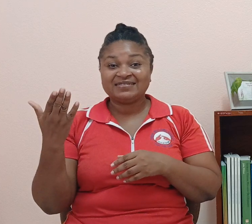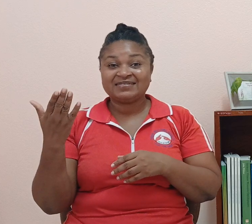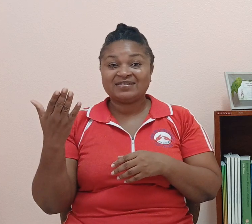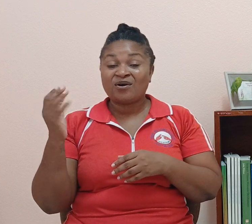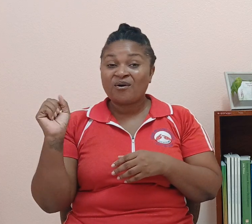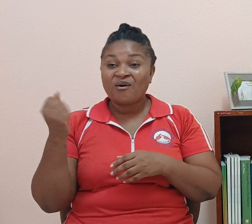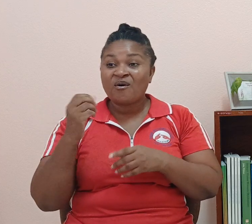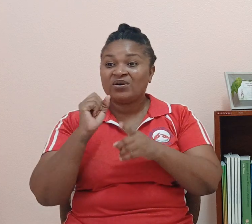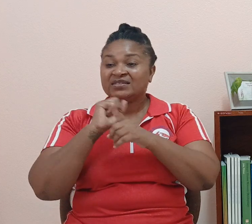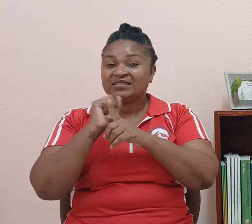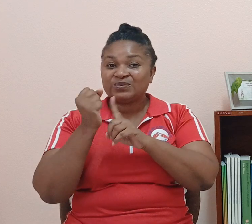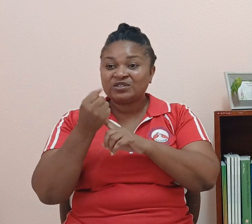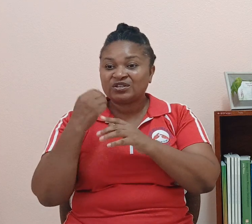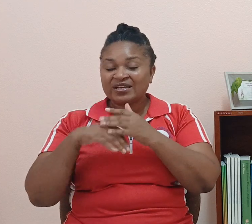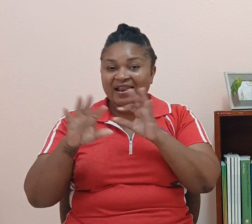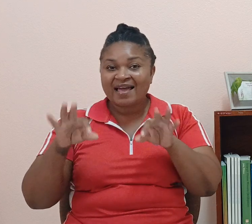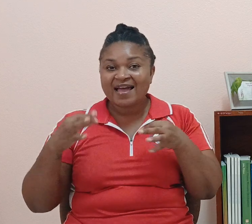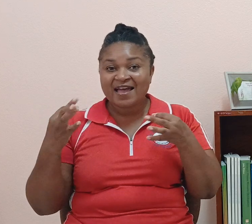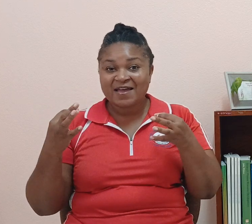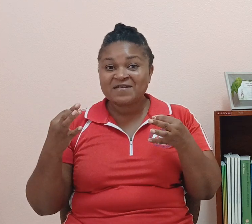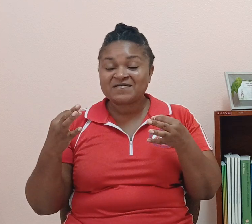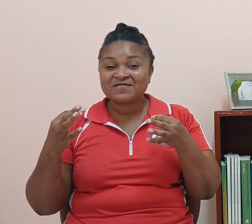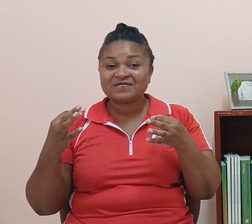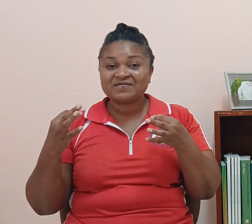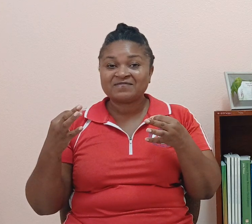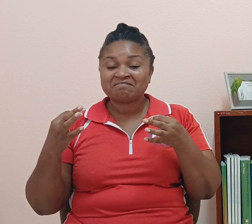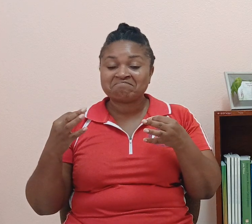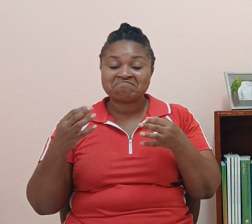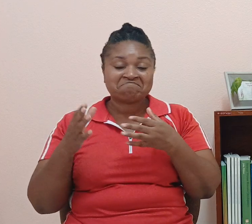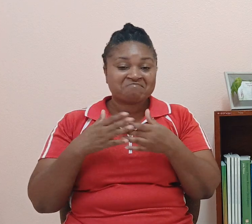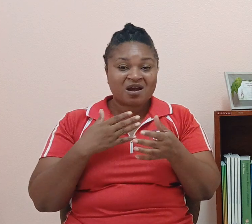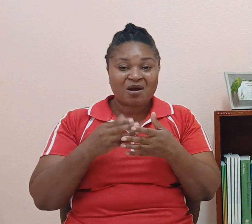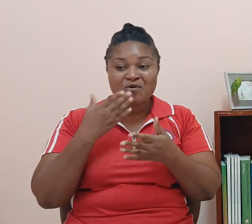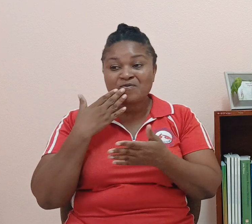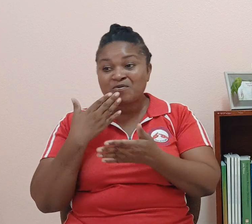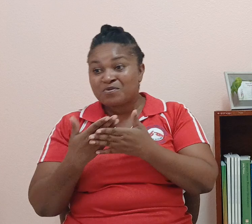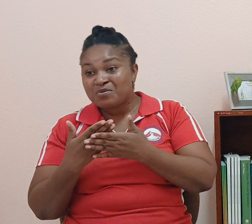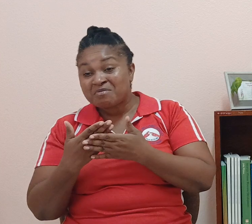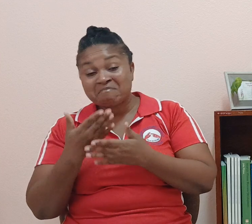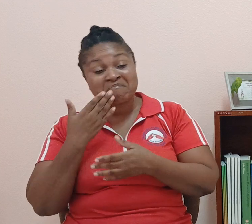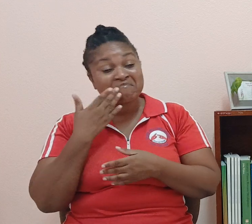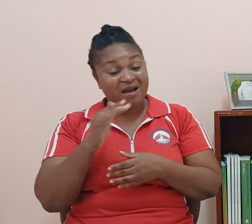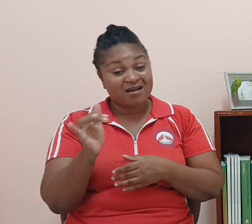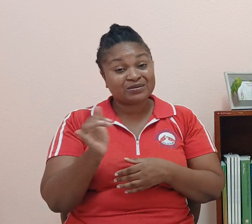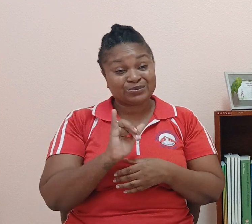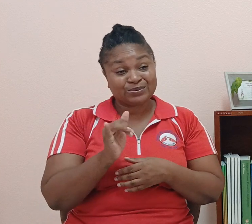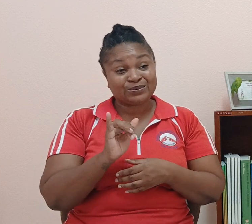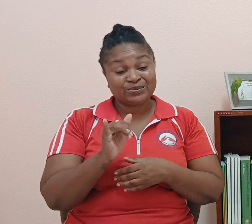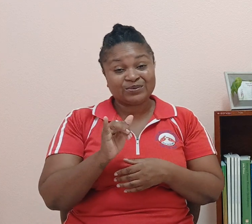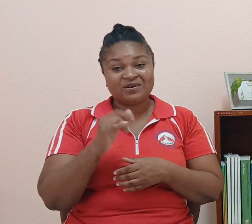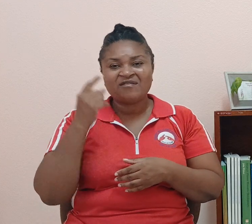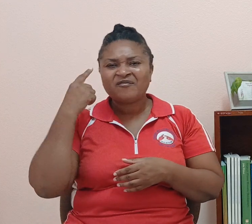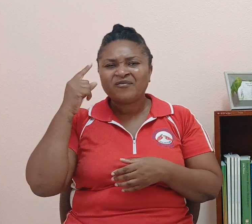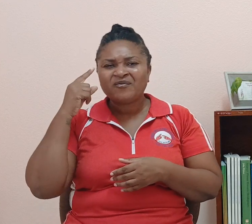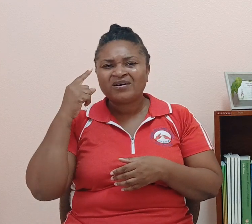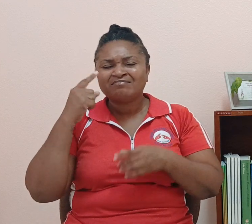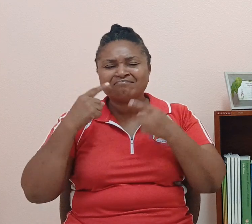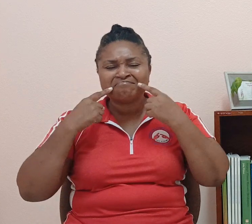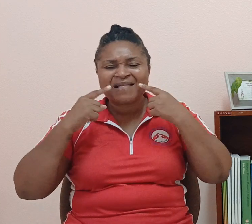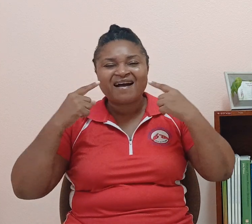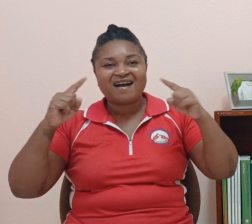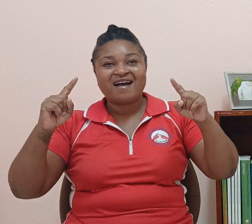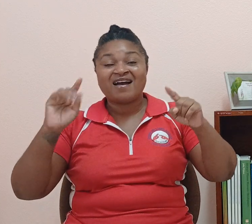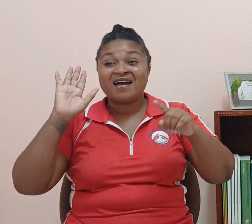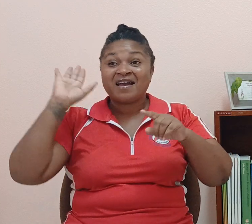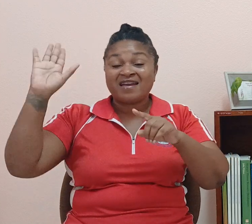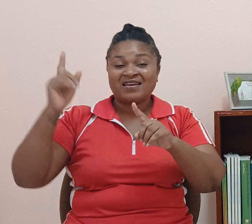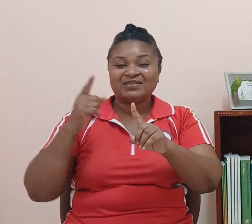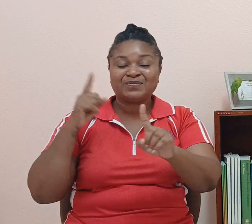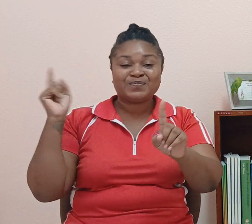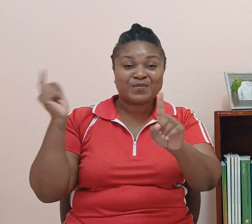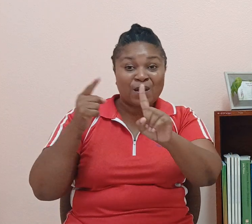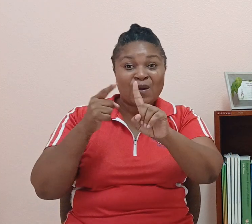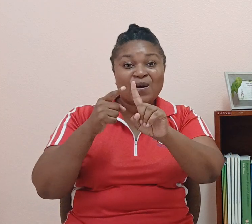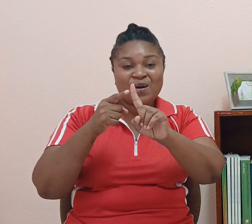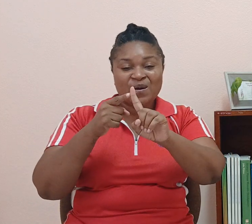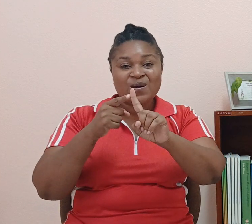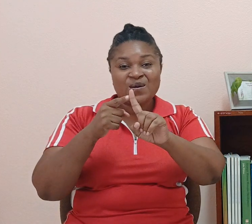situations in life – both good and bad – to accomplish His own purpose.